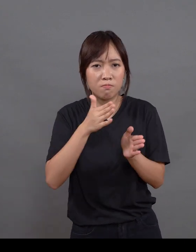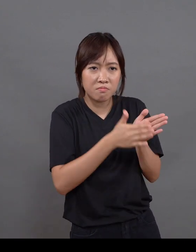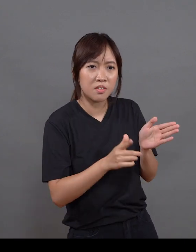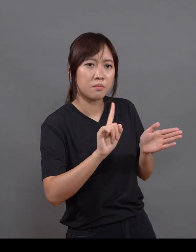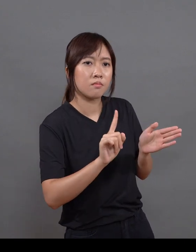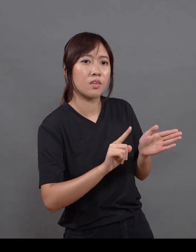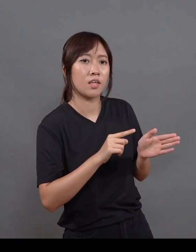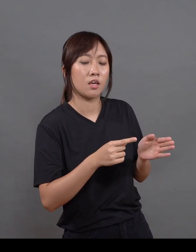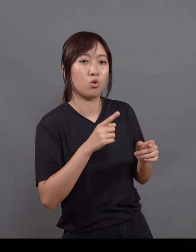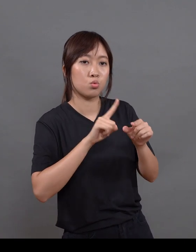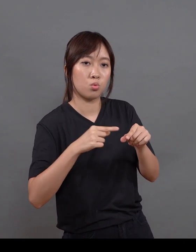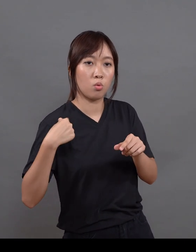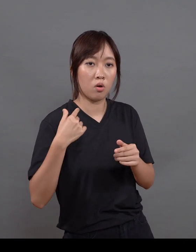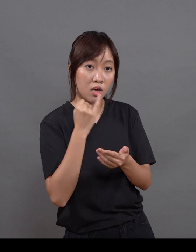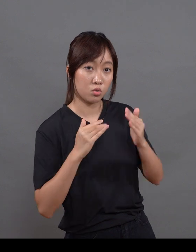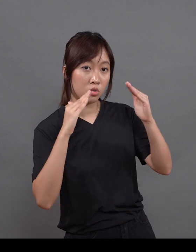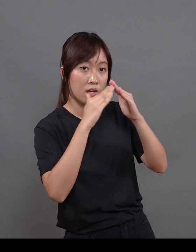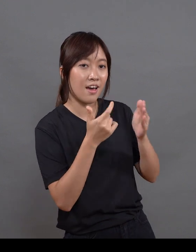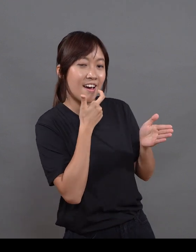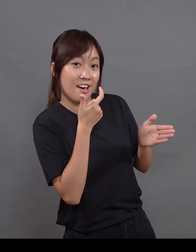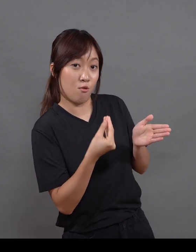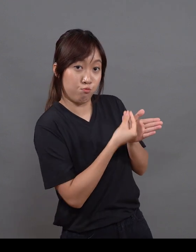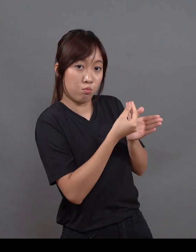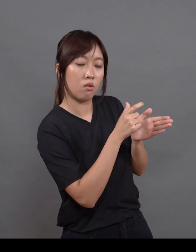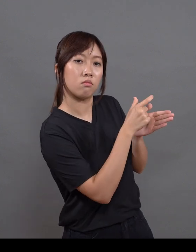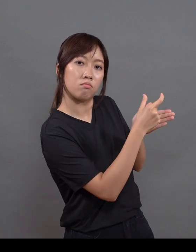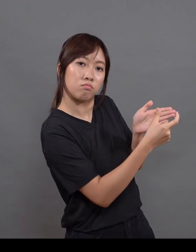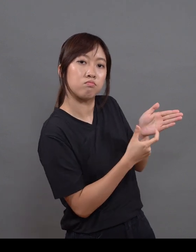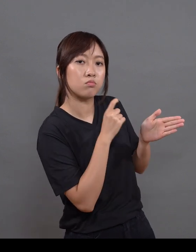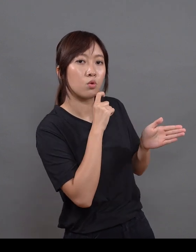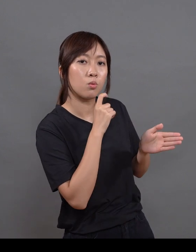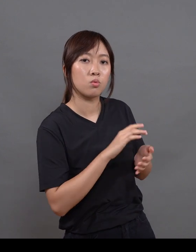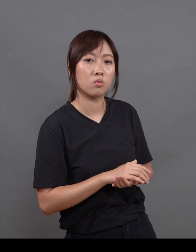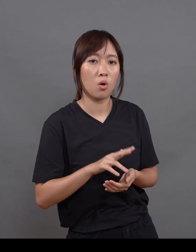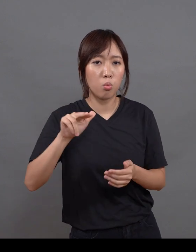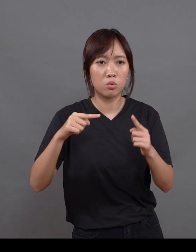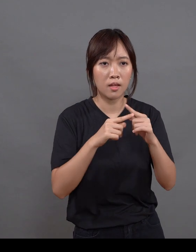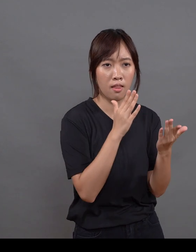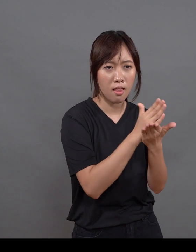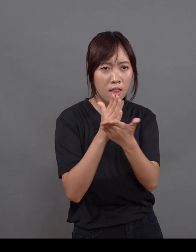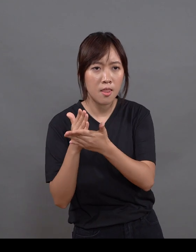you can see the laughing man painted by painted by Chinese contemporary artist Yue Minjun on the cover Ha collected different printed materials